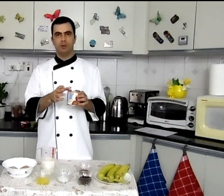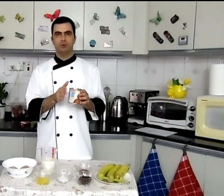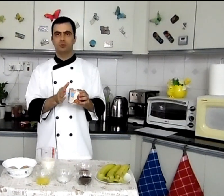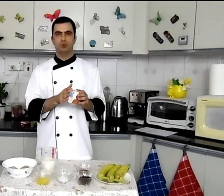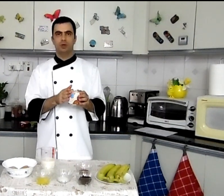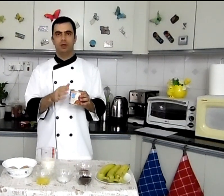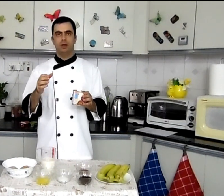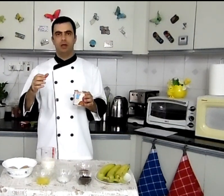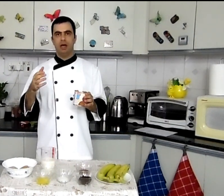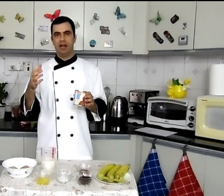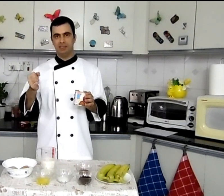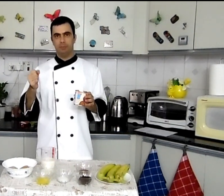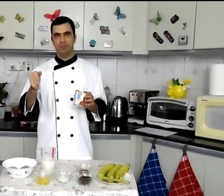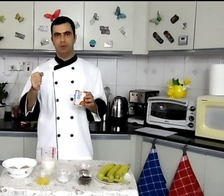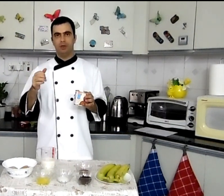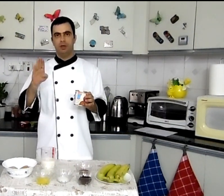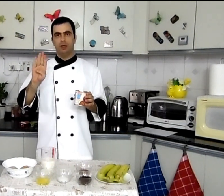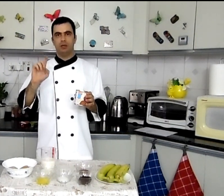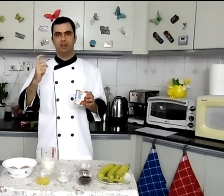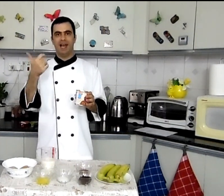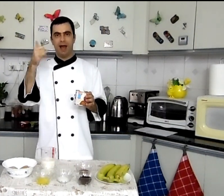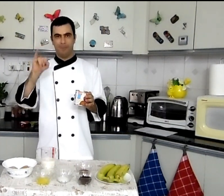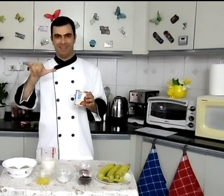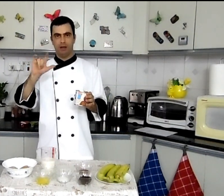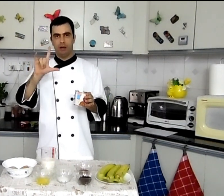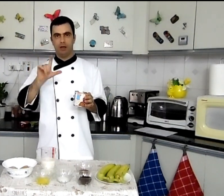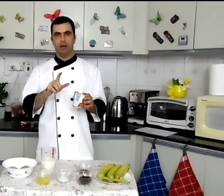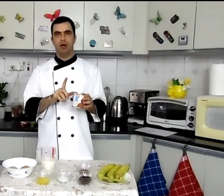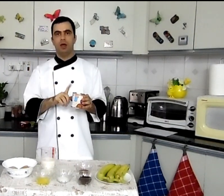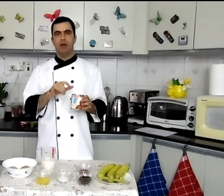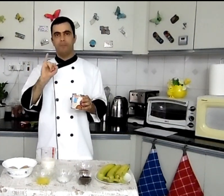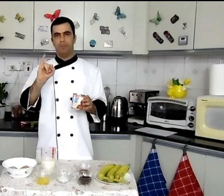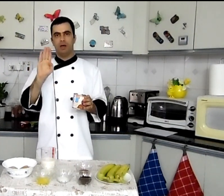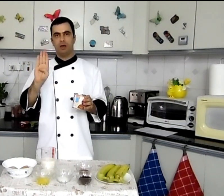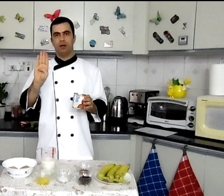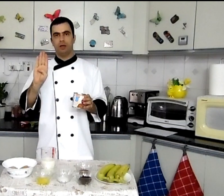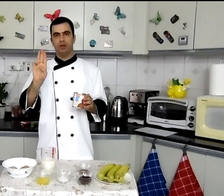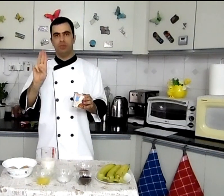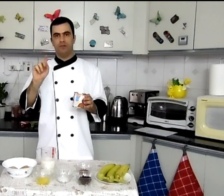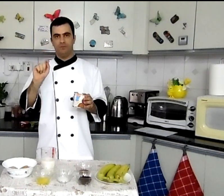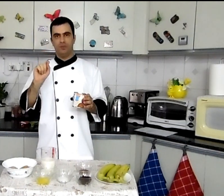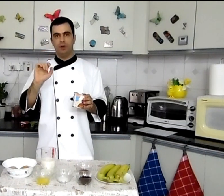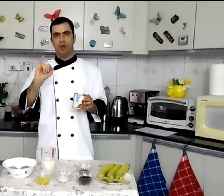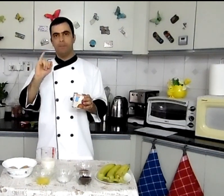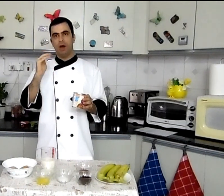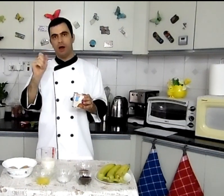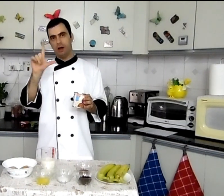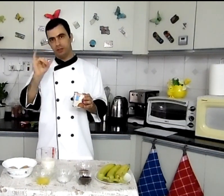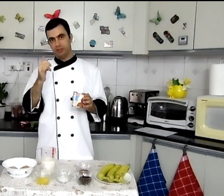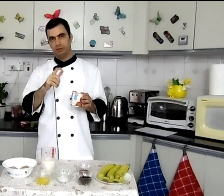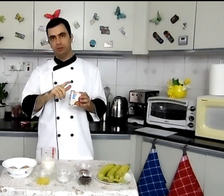Caramel Condensed Milk from Nestle - 1 Can حليب مكثف محلى كراميل من نستله - علبة واحدة